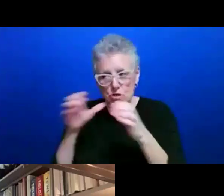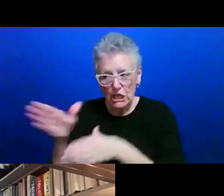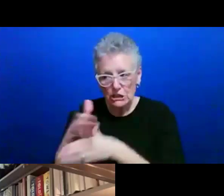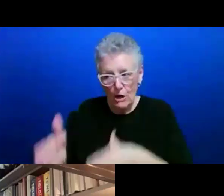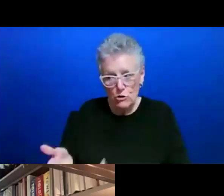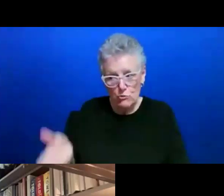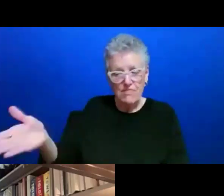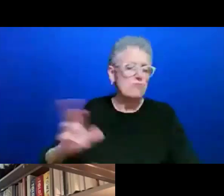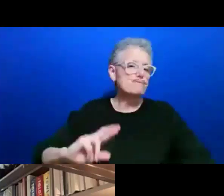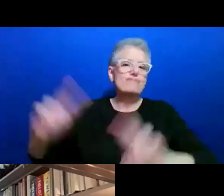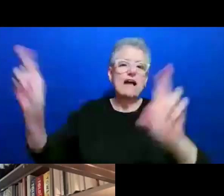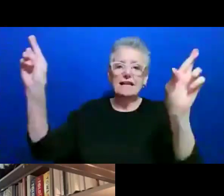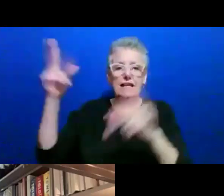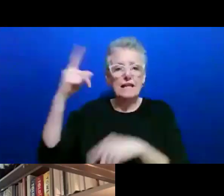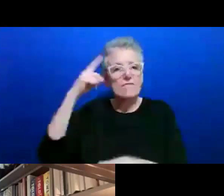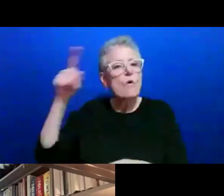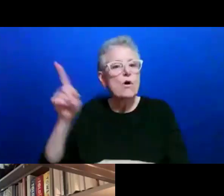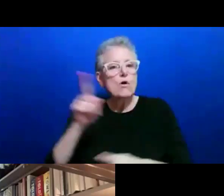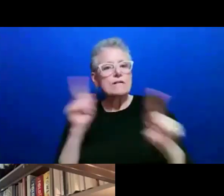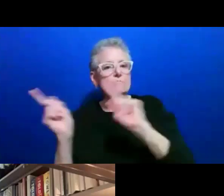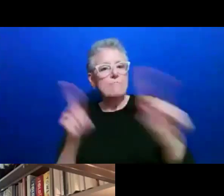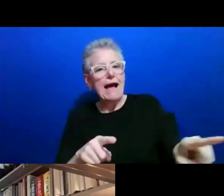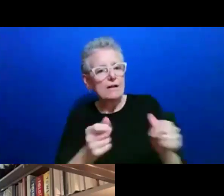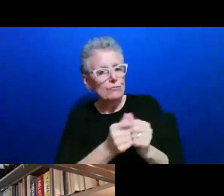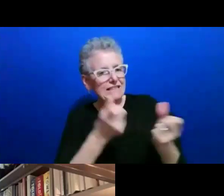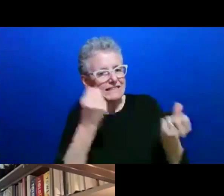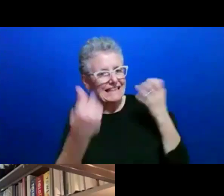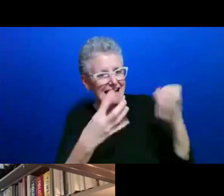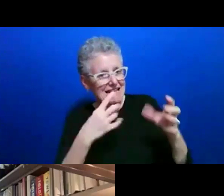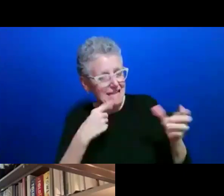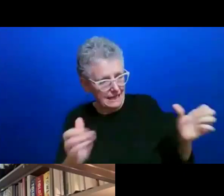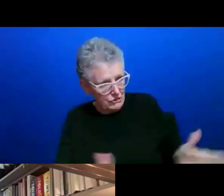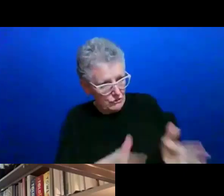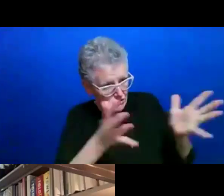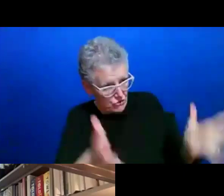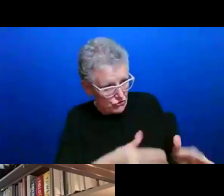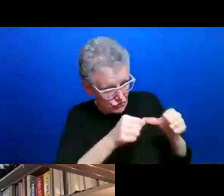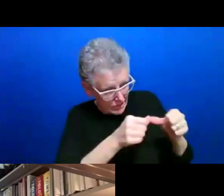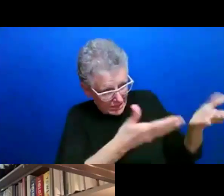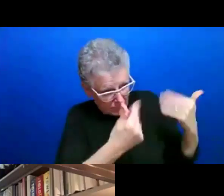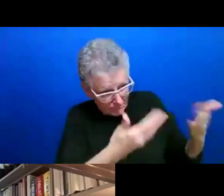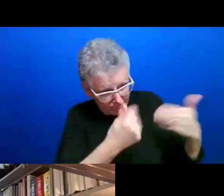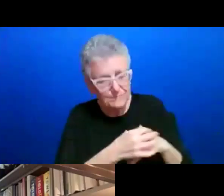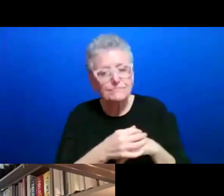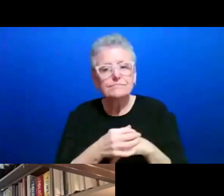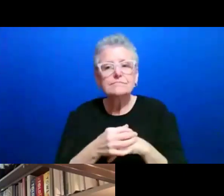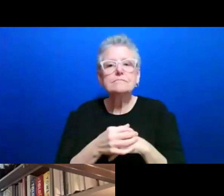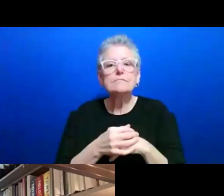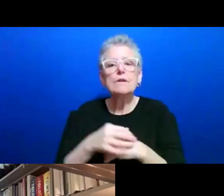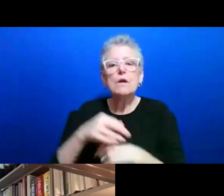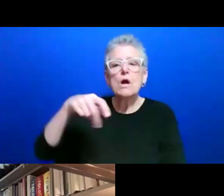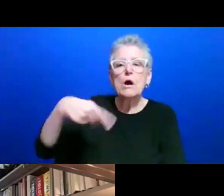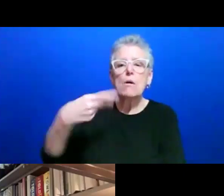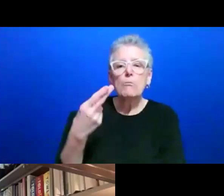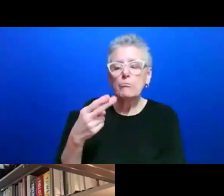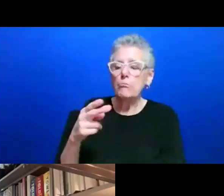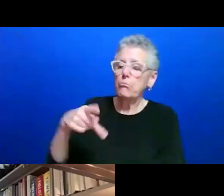ready to respond to that and encourage her to keep going. So, push in has been a really big help on that